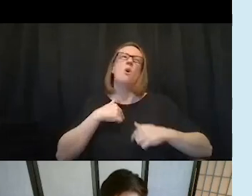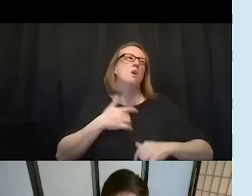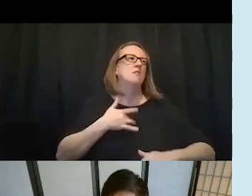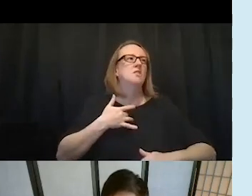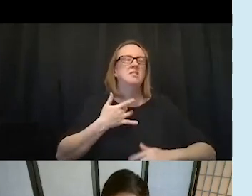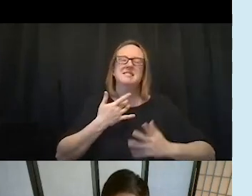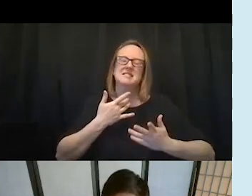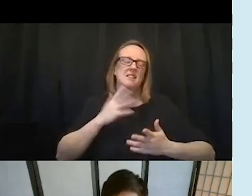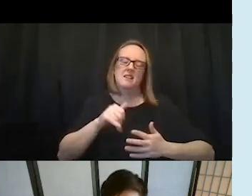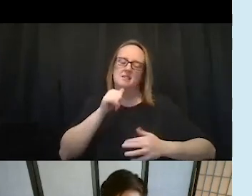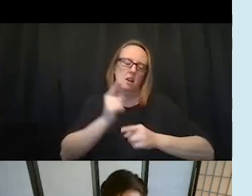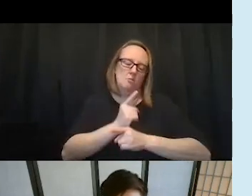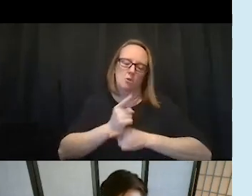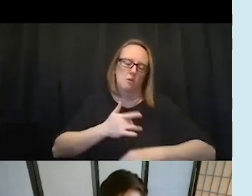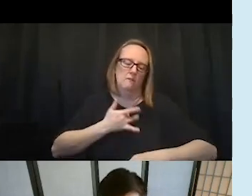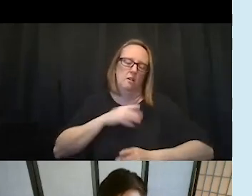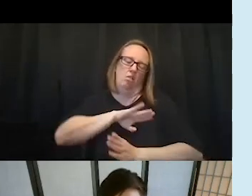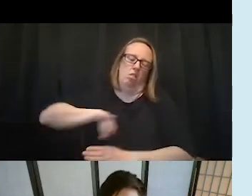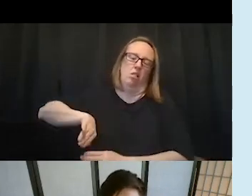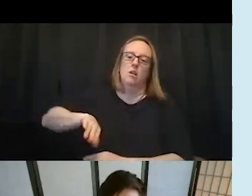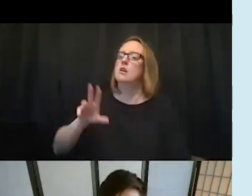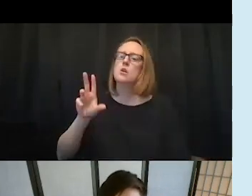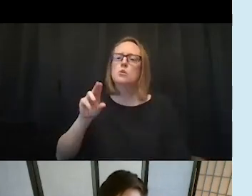feeling this way is to just recognize that there's a reason I'm feeling this way.